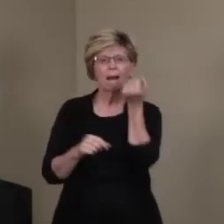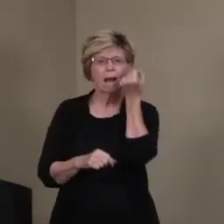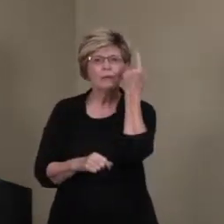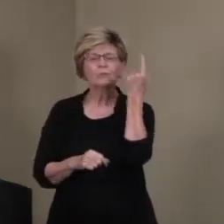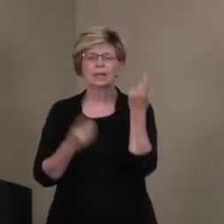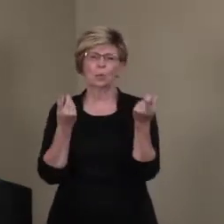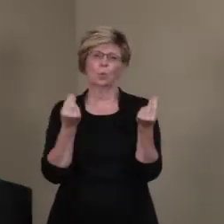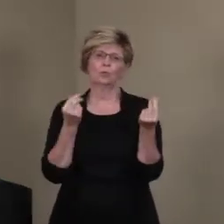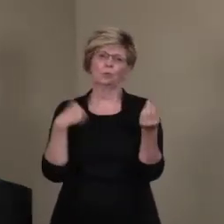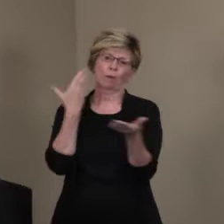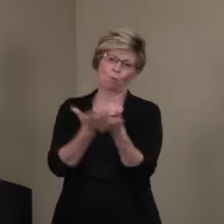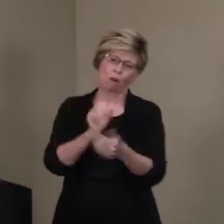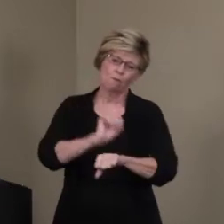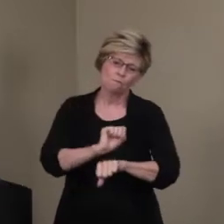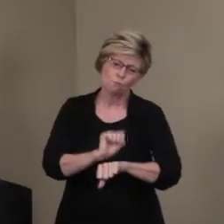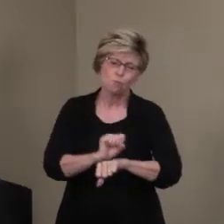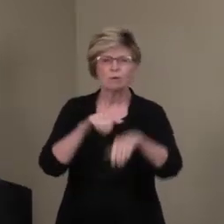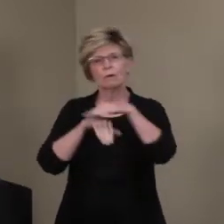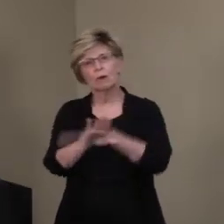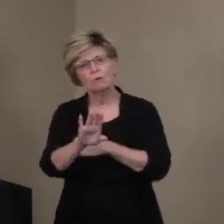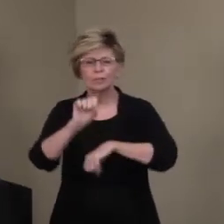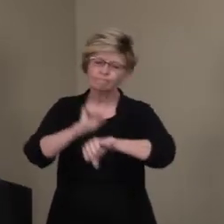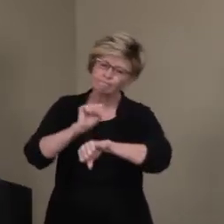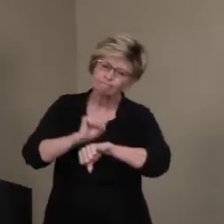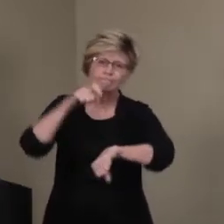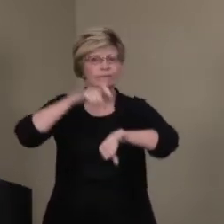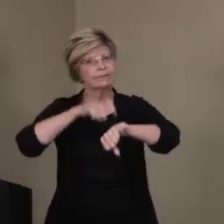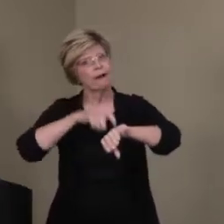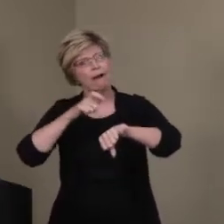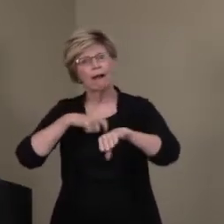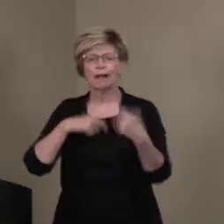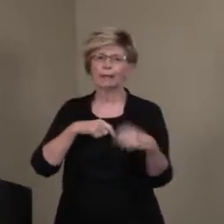student or a client understands what to do when they arrive you know that they